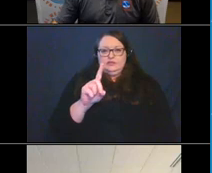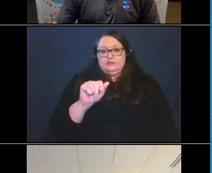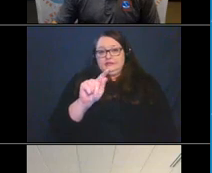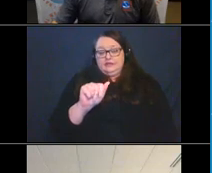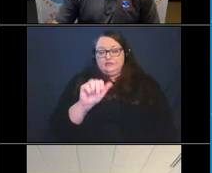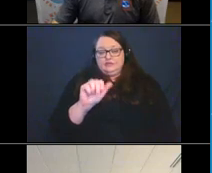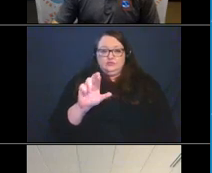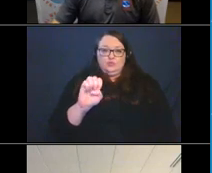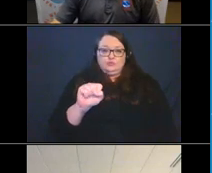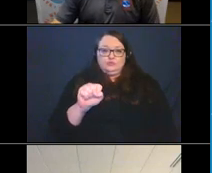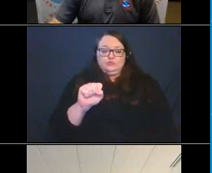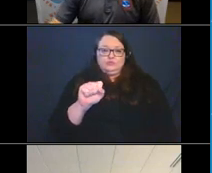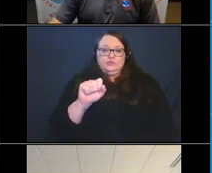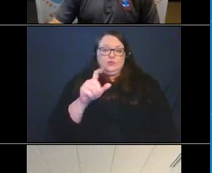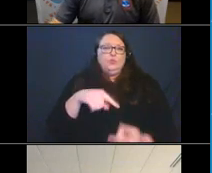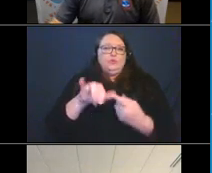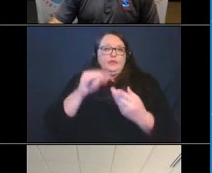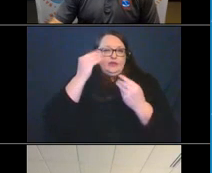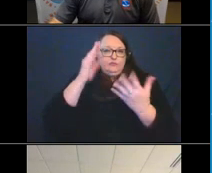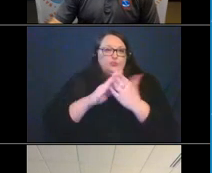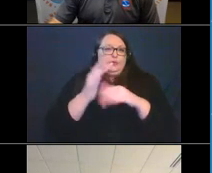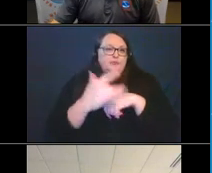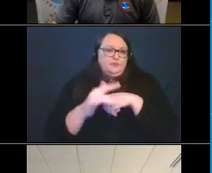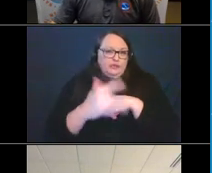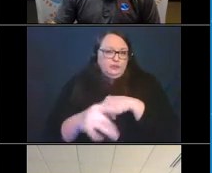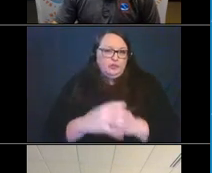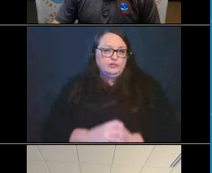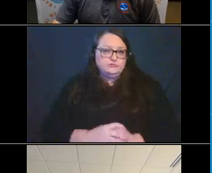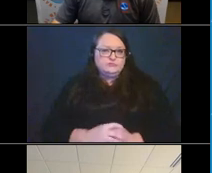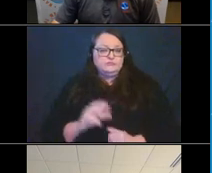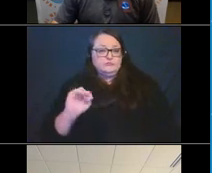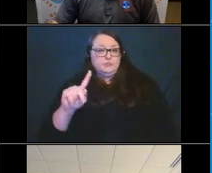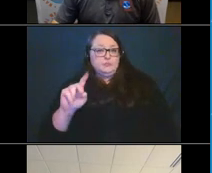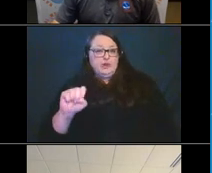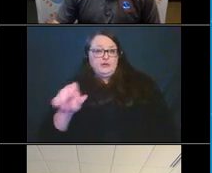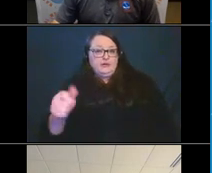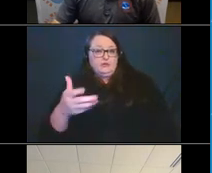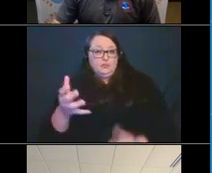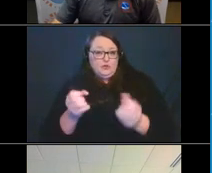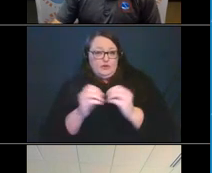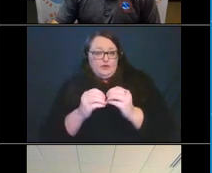No, that was perfect. Thanks, for that answer Rish. So,